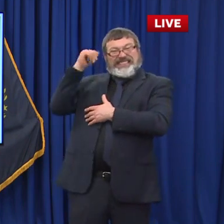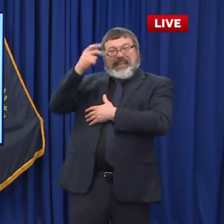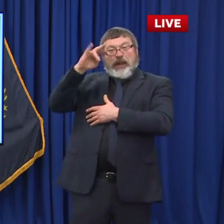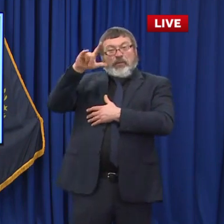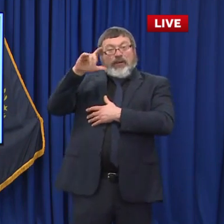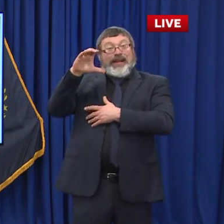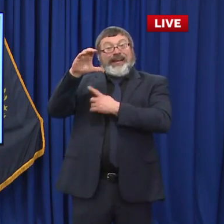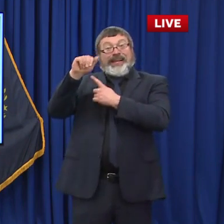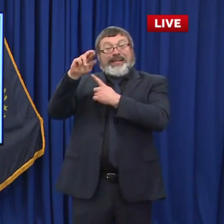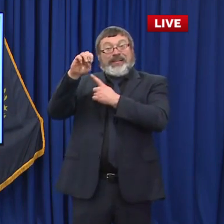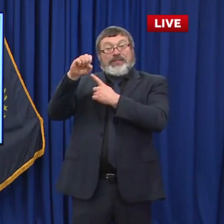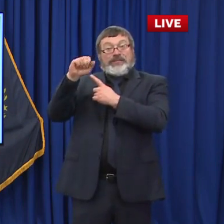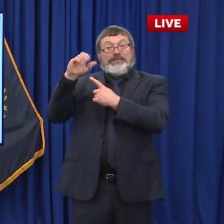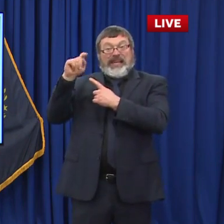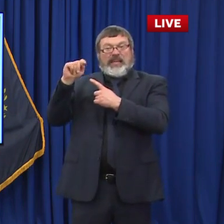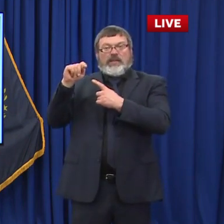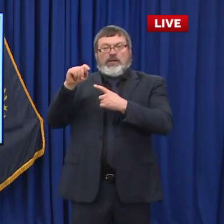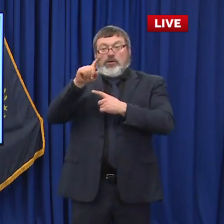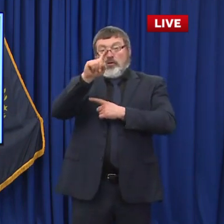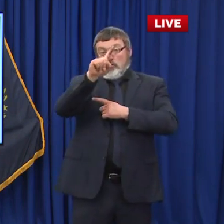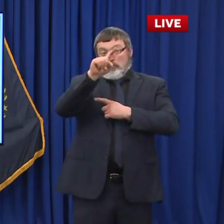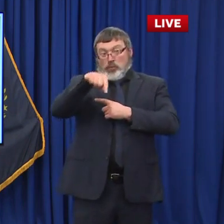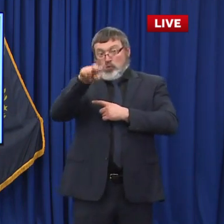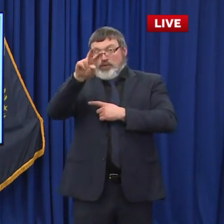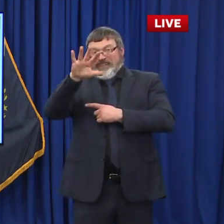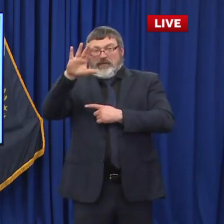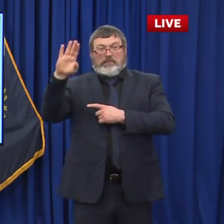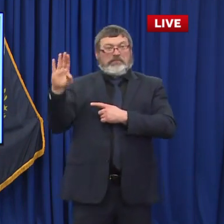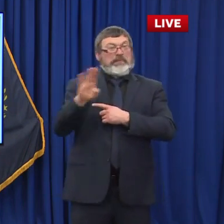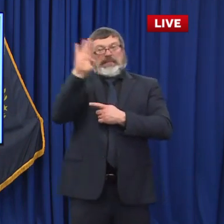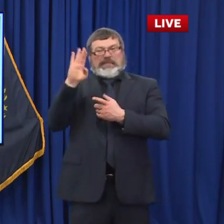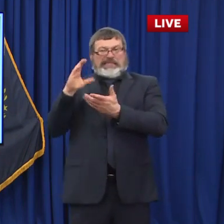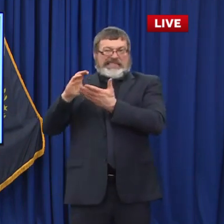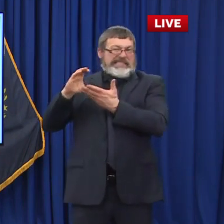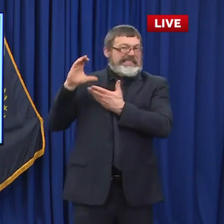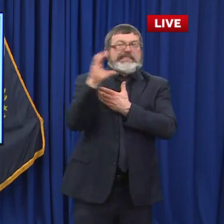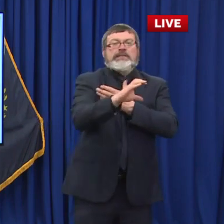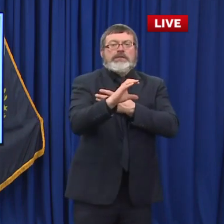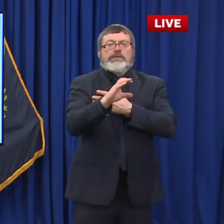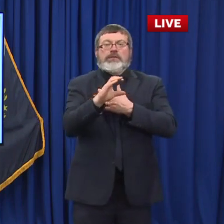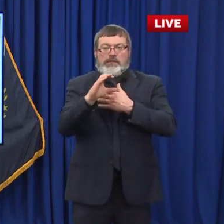THE LAST THING WE WANT TO DO IS TALK ABOUT CARES ACT ALLOCATION.